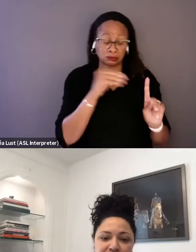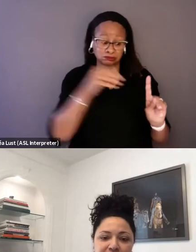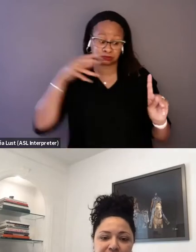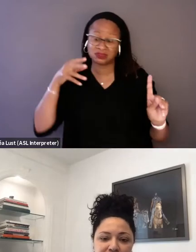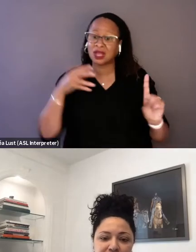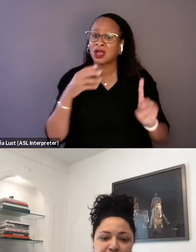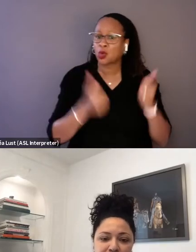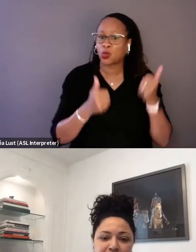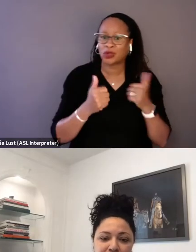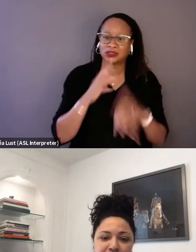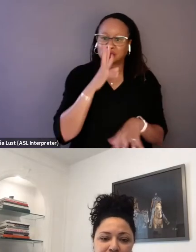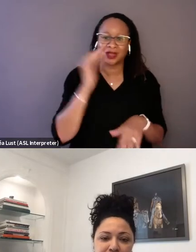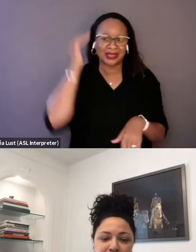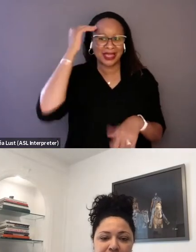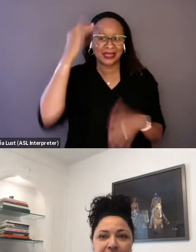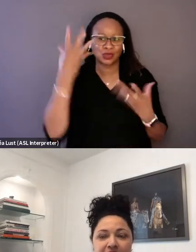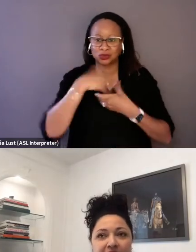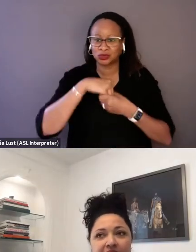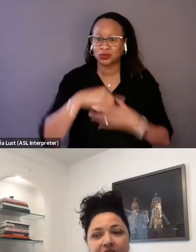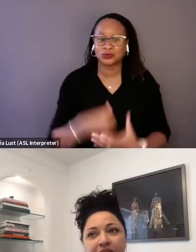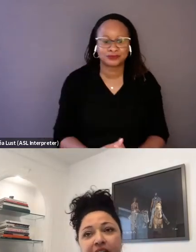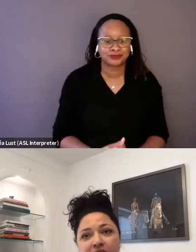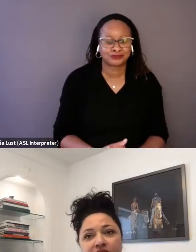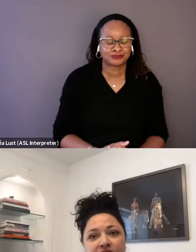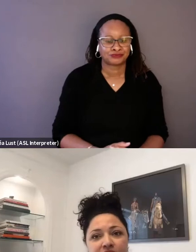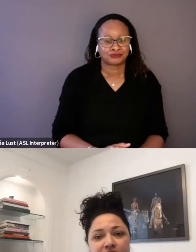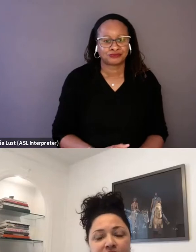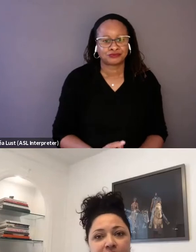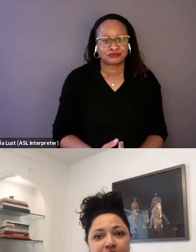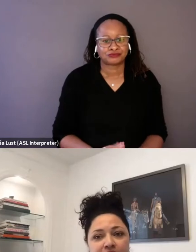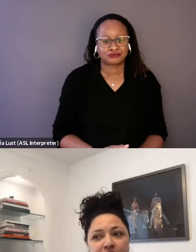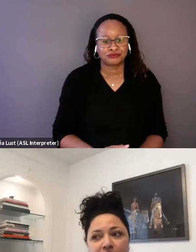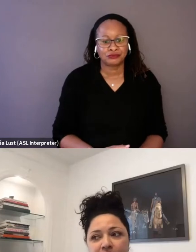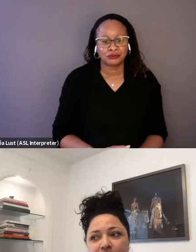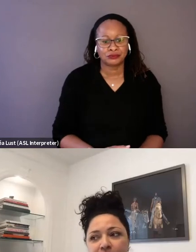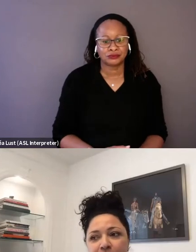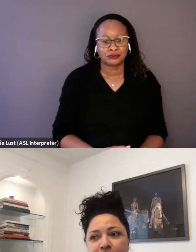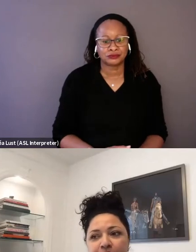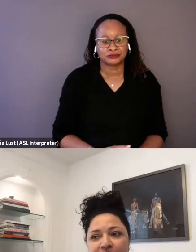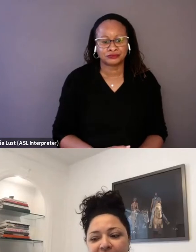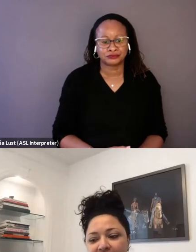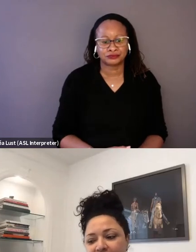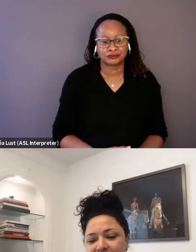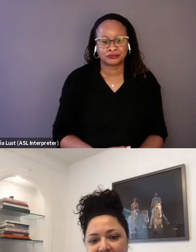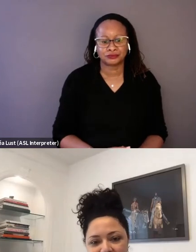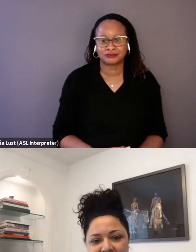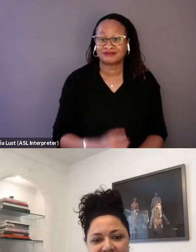has that you are wanting to incorporate. Yeah. I mean, that was a herculean task to figure out.